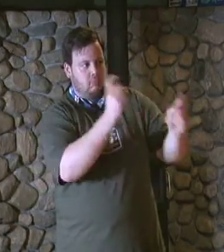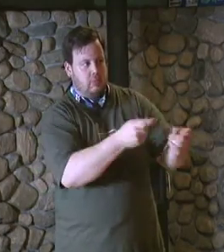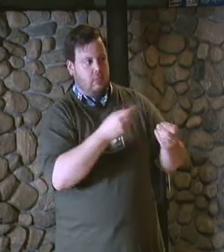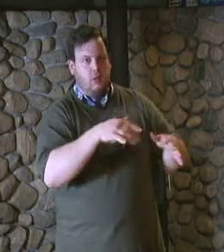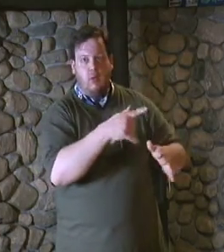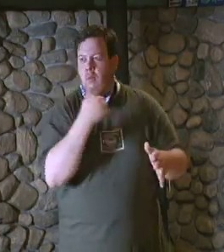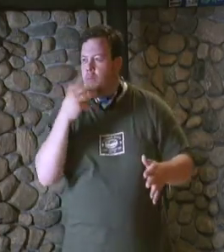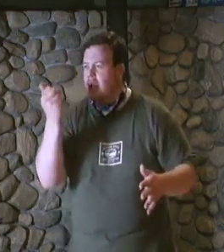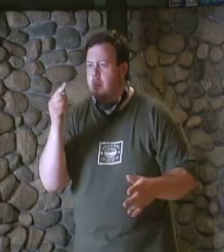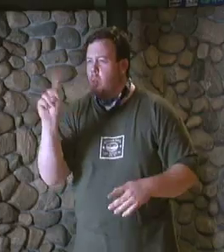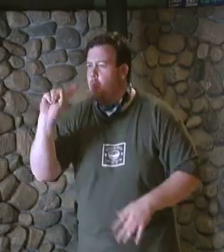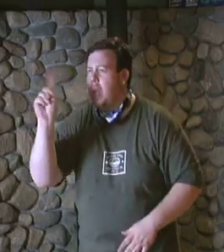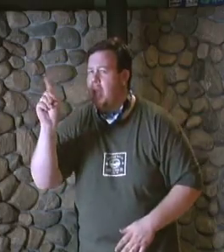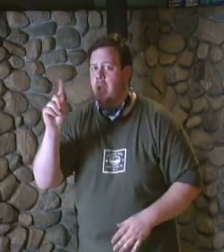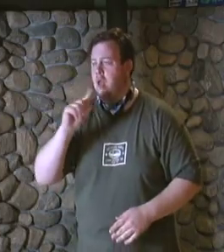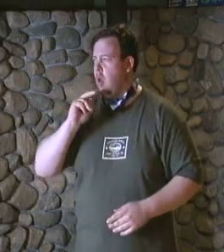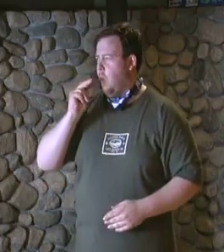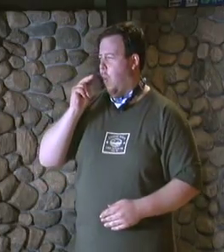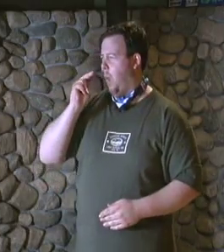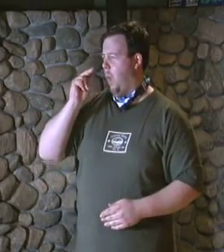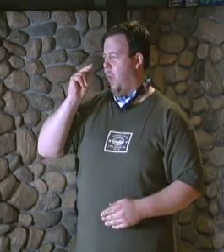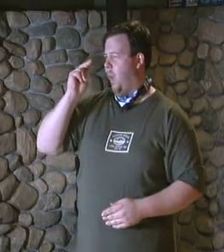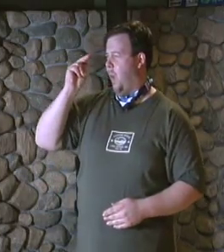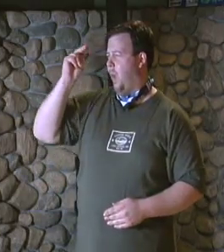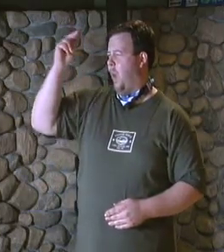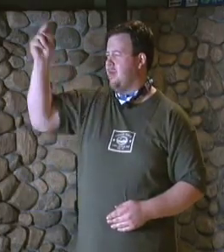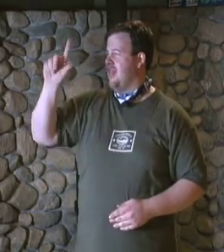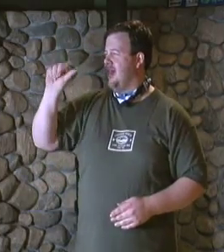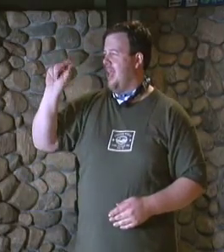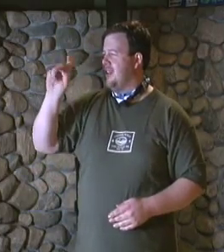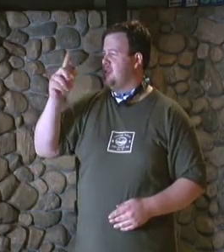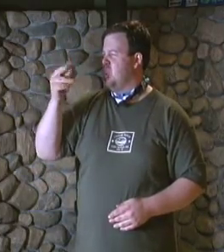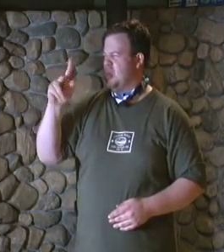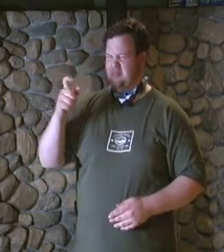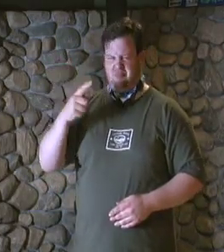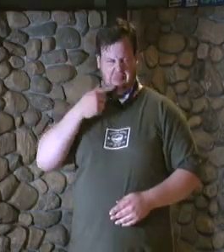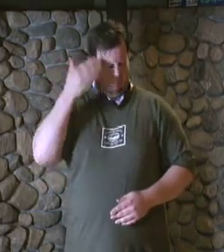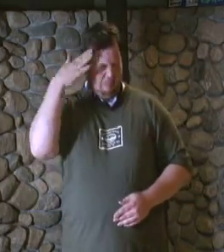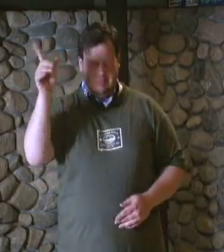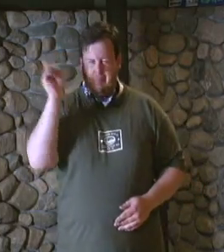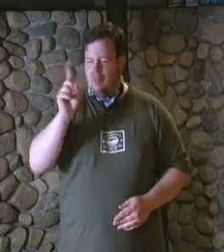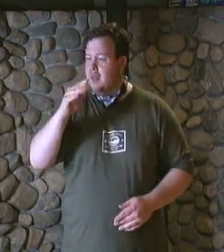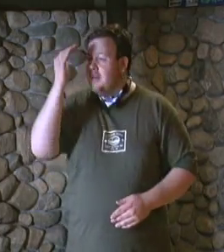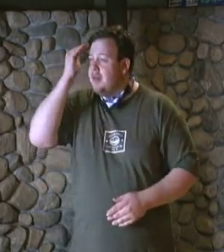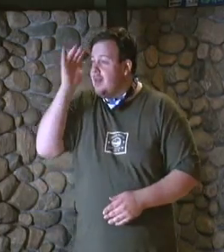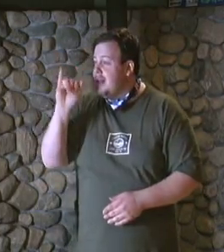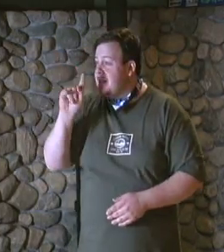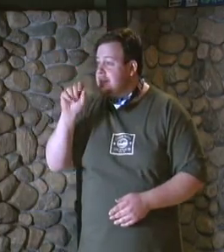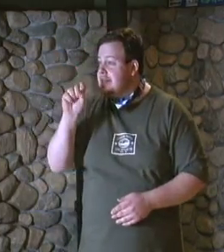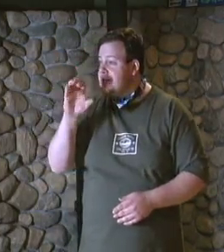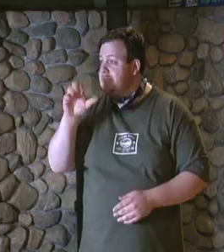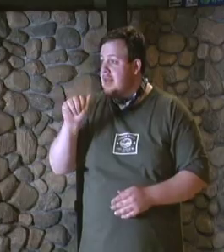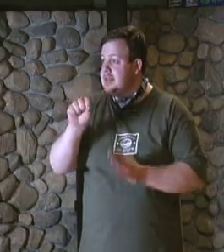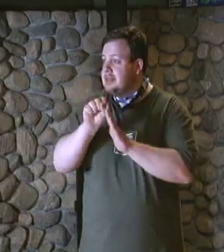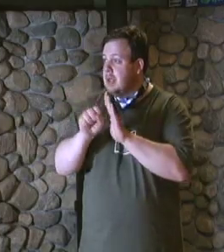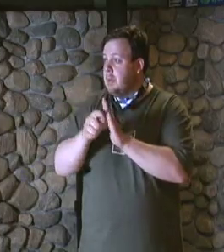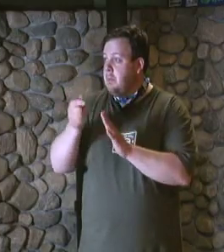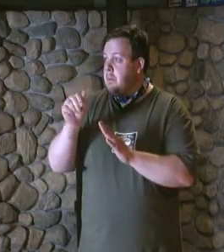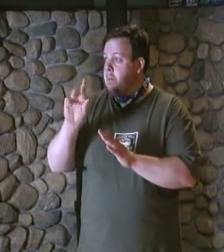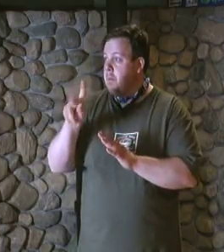Courage Center was amazed at the offer, but had no idea where the land was.